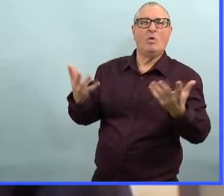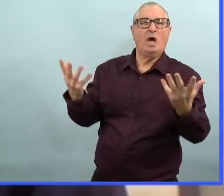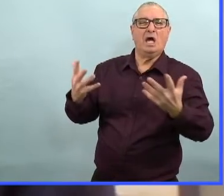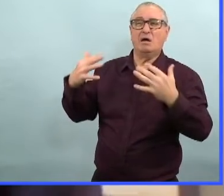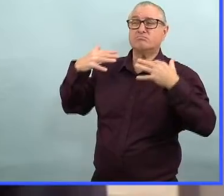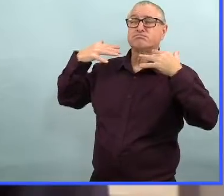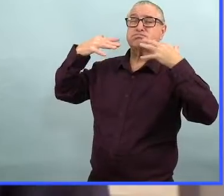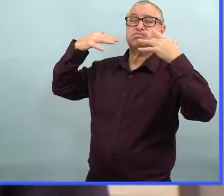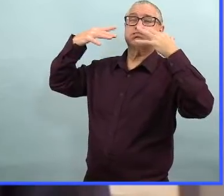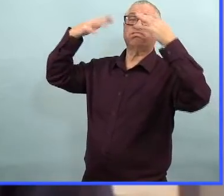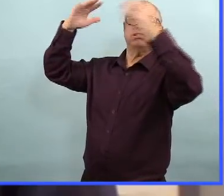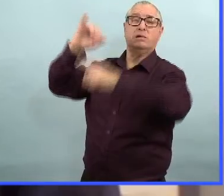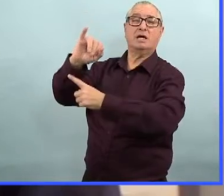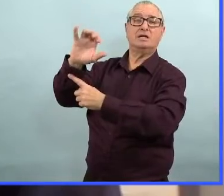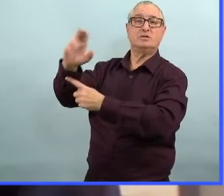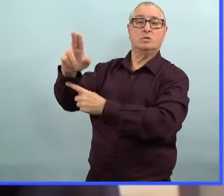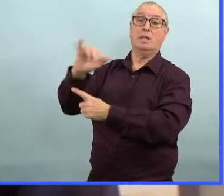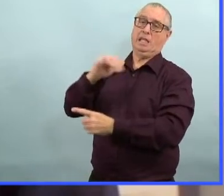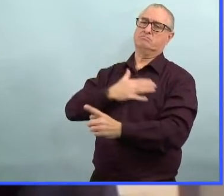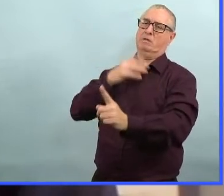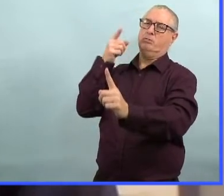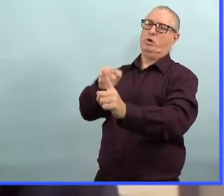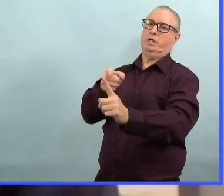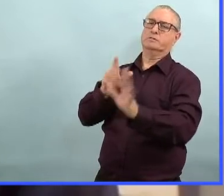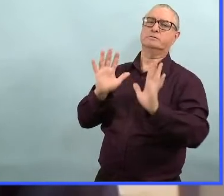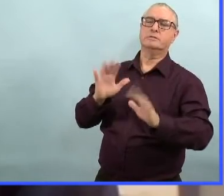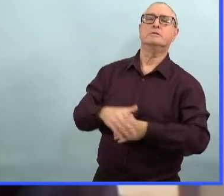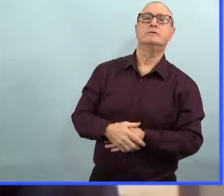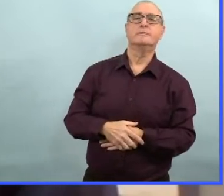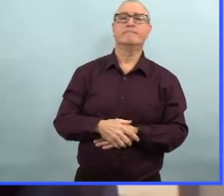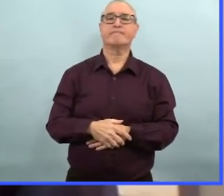yeah i don't think it's inevitable we've we've messaged that manitobans we've never